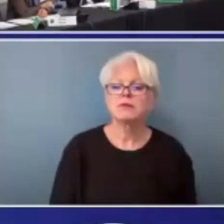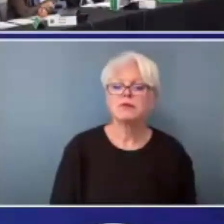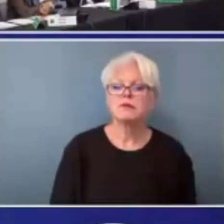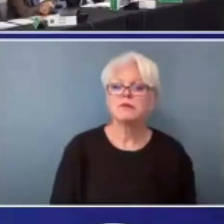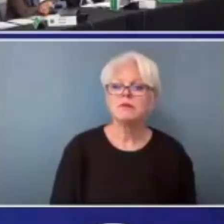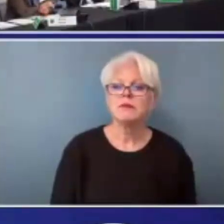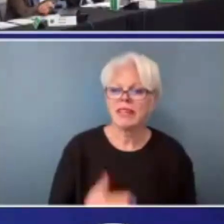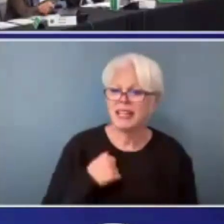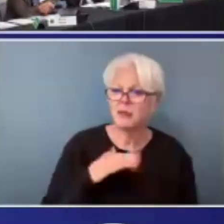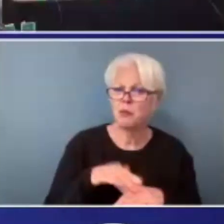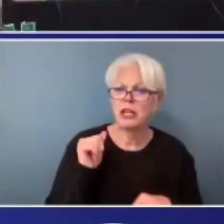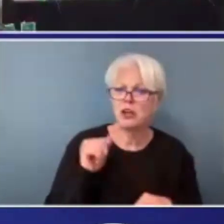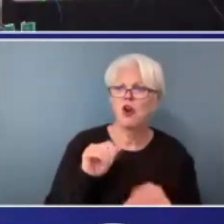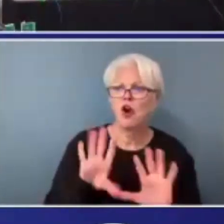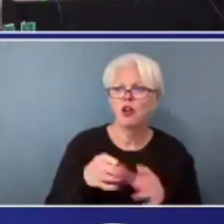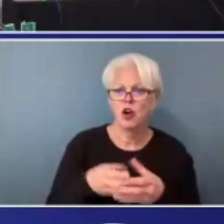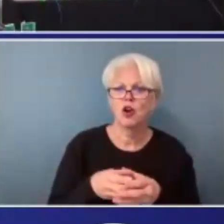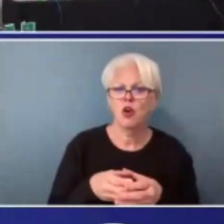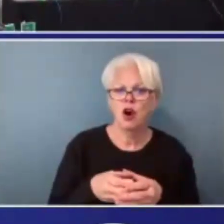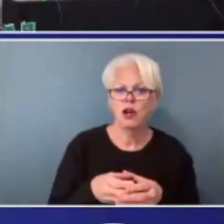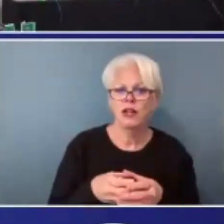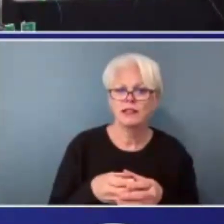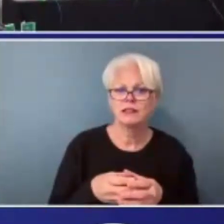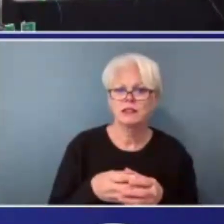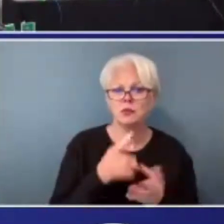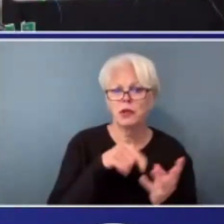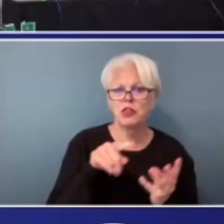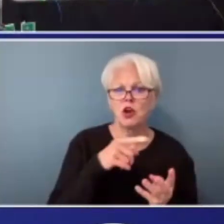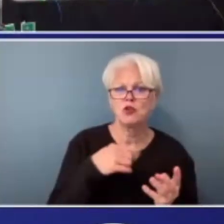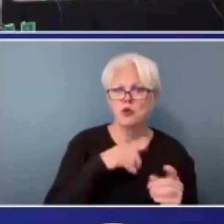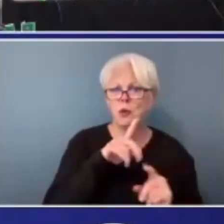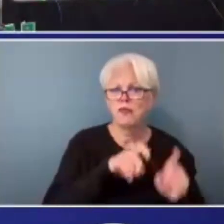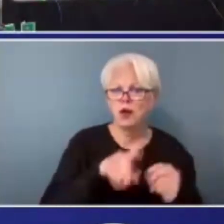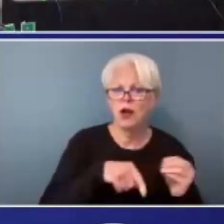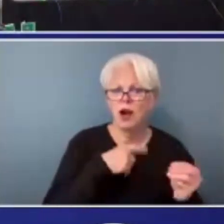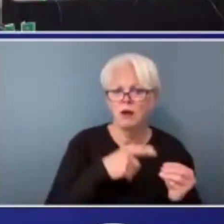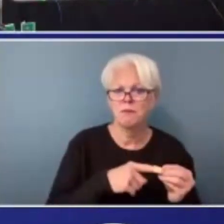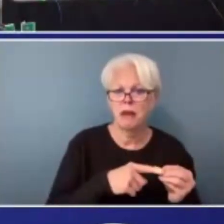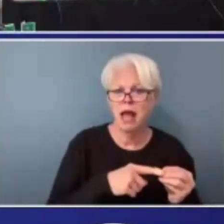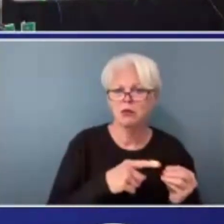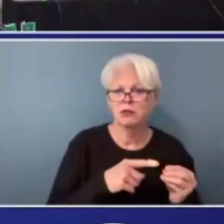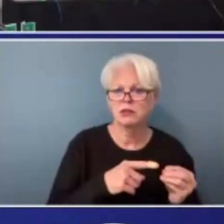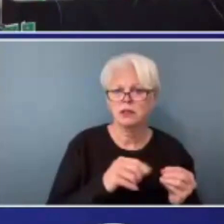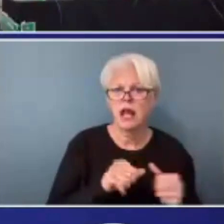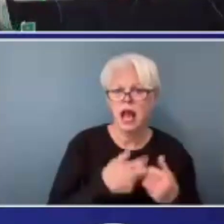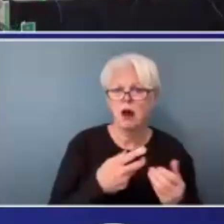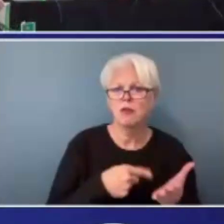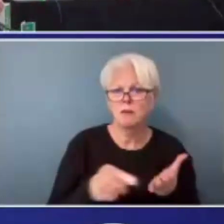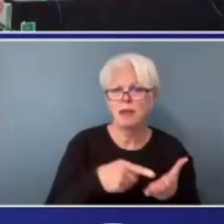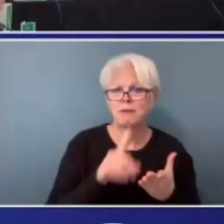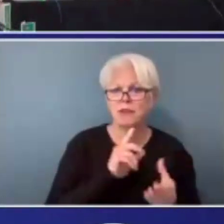a caucus with those who have questions about applications of payments so that we